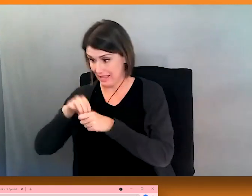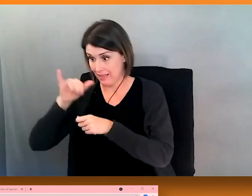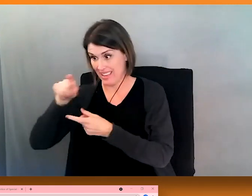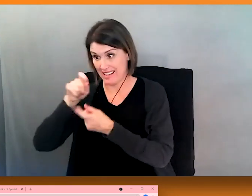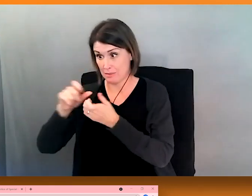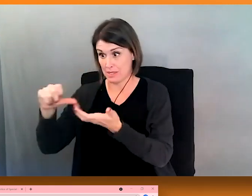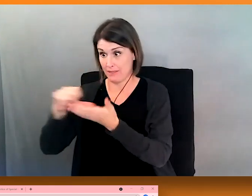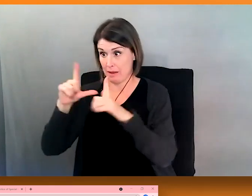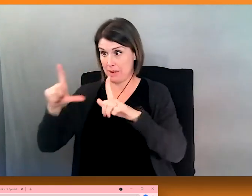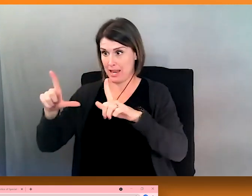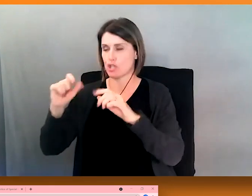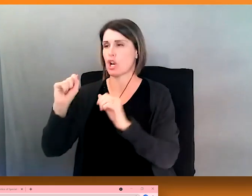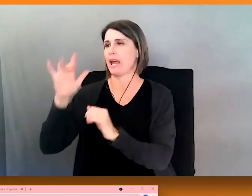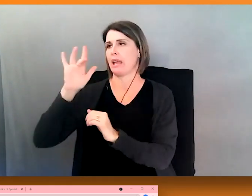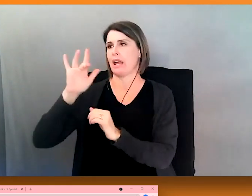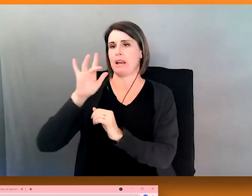I could click "Add to favorites."